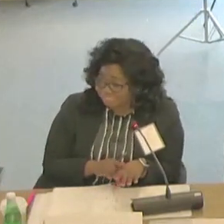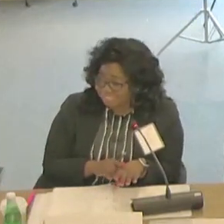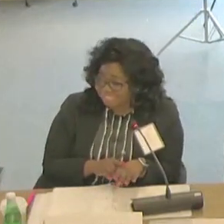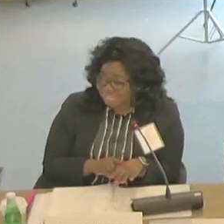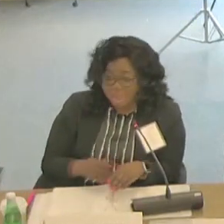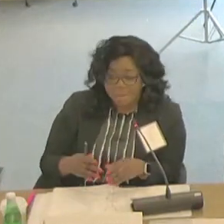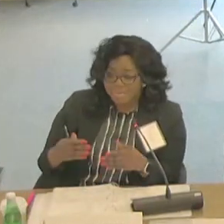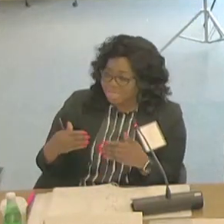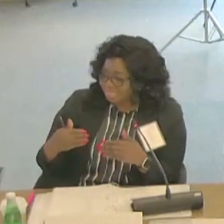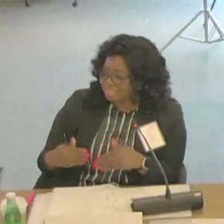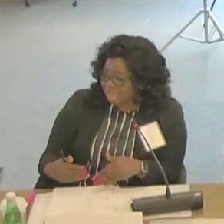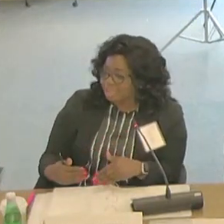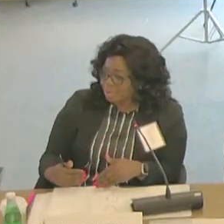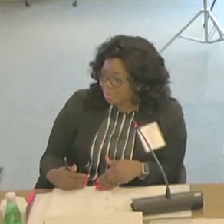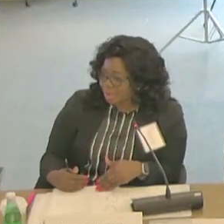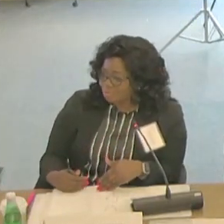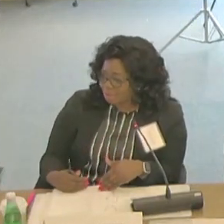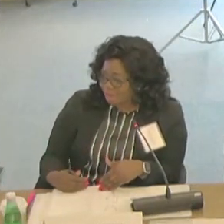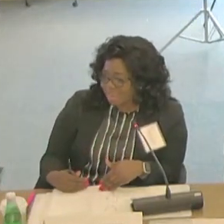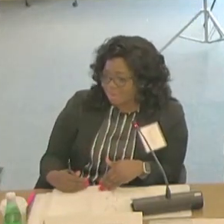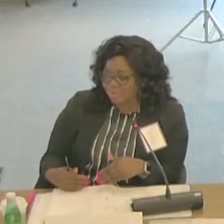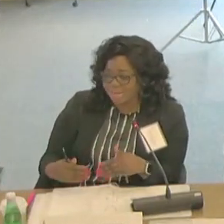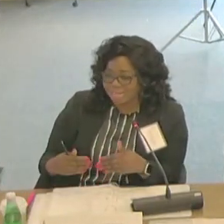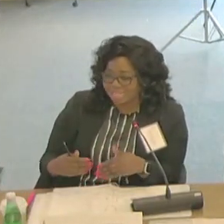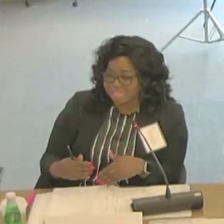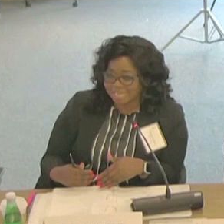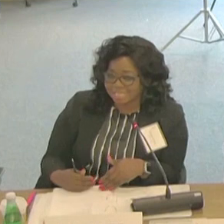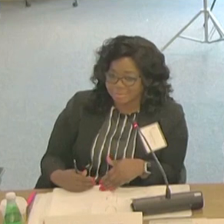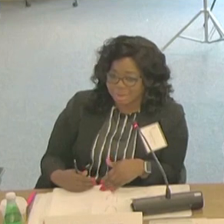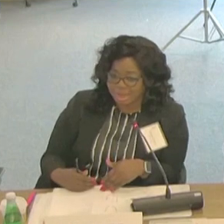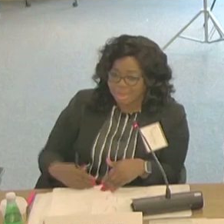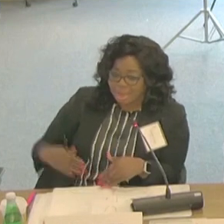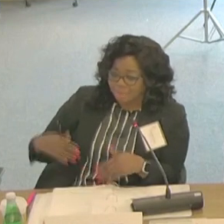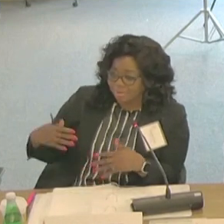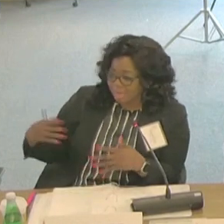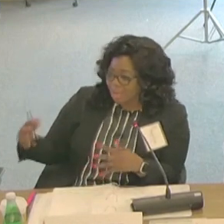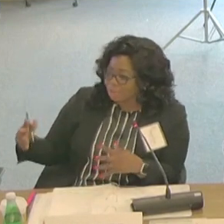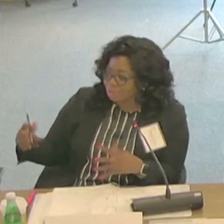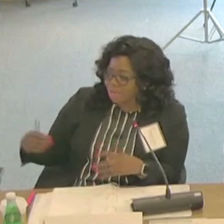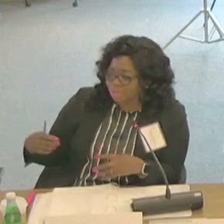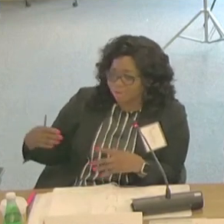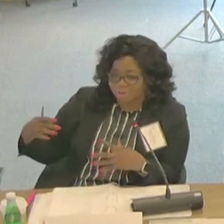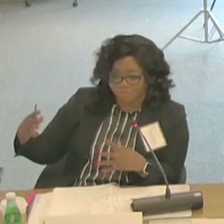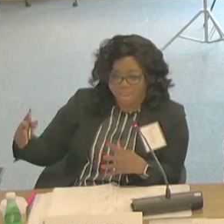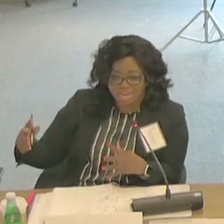efficiency, but that's not the way it read when it gets sent to my public health director and